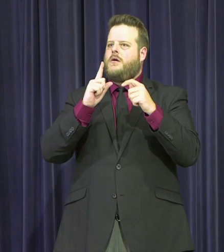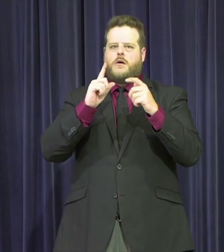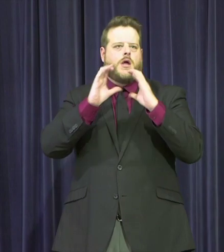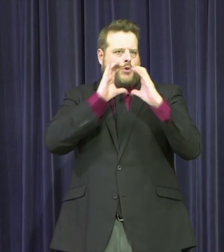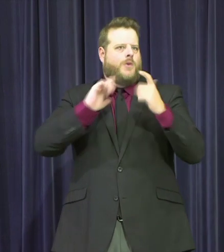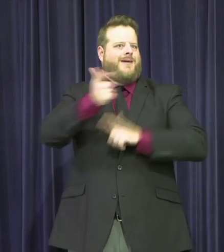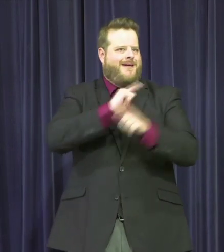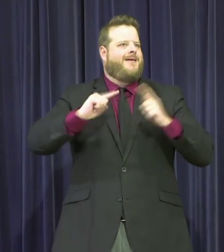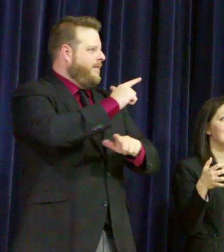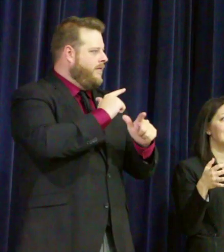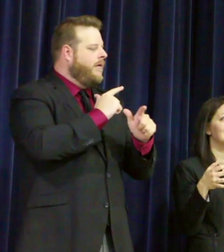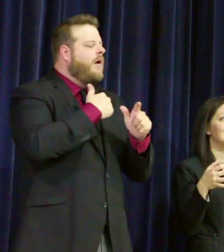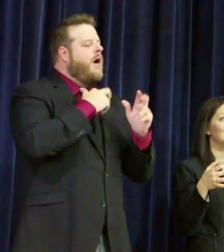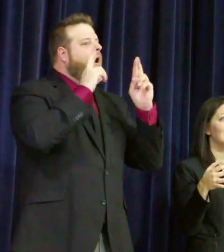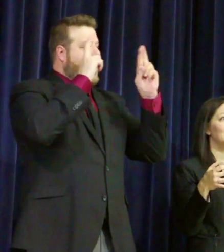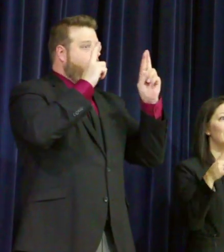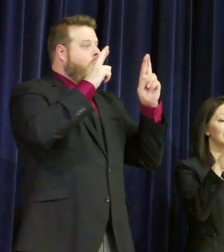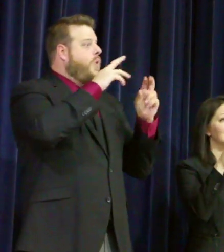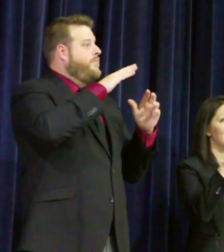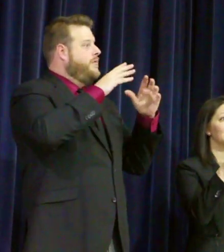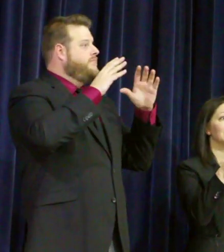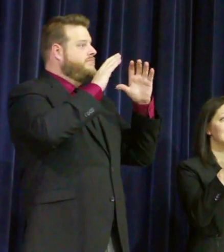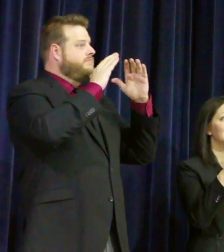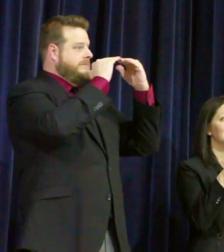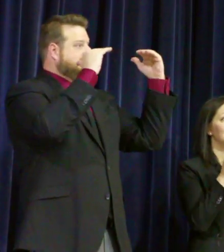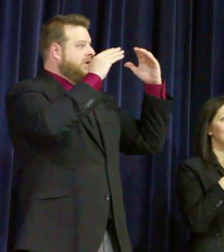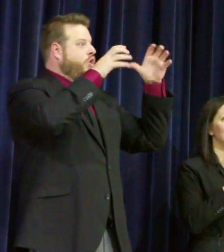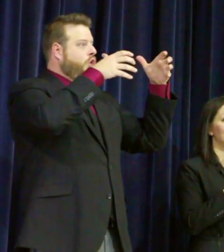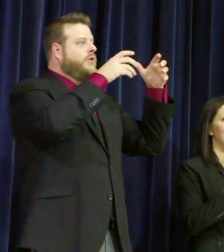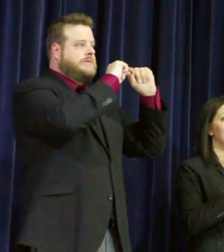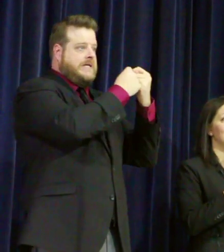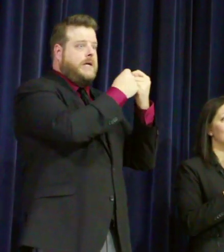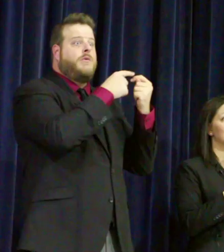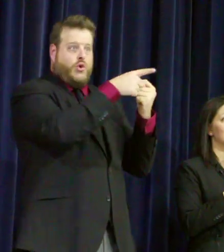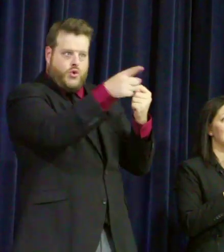I hope that we will model that as a senior team. You hold us accountable to that teamwork.